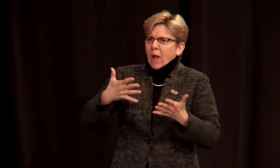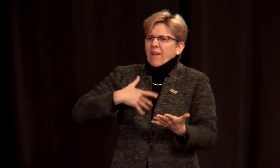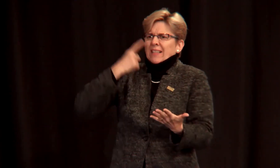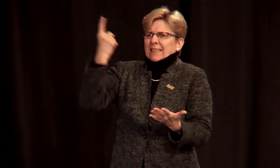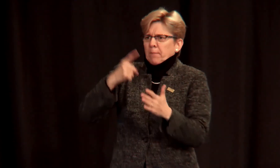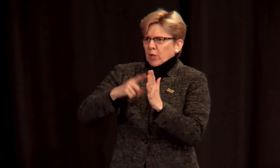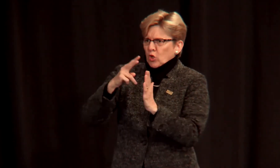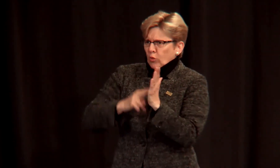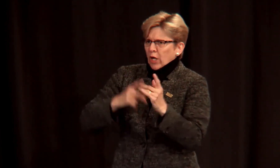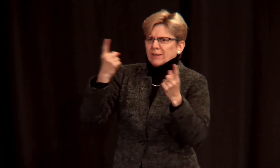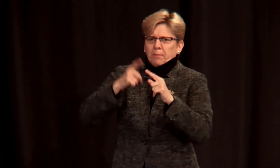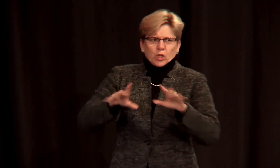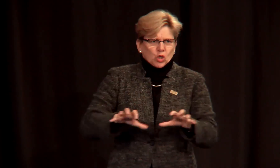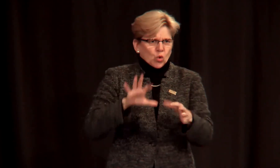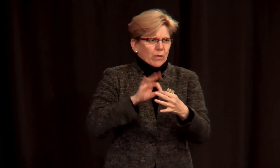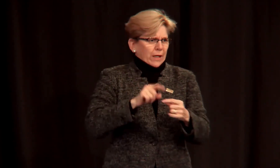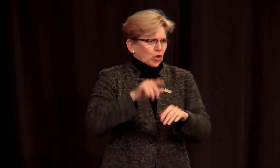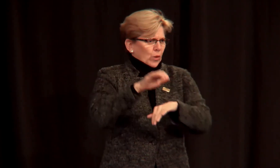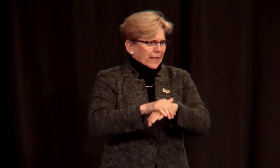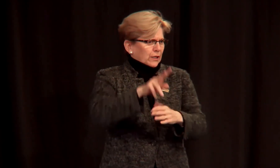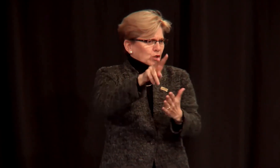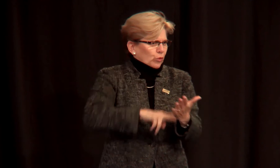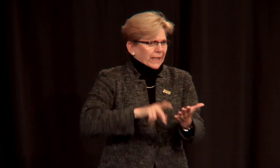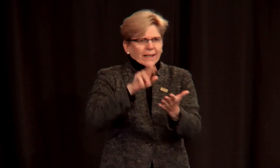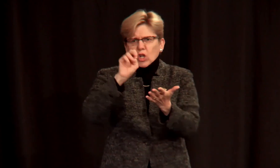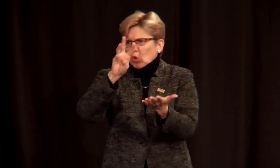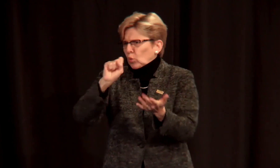without having something to read or something to do related to reading